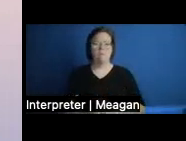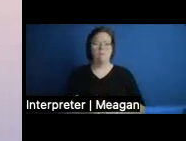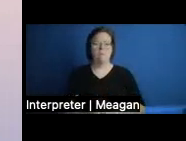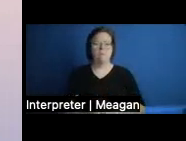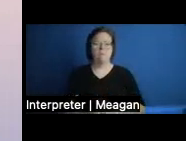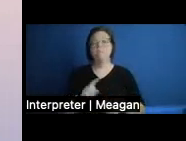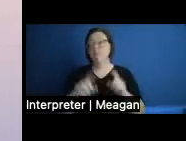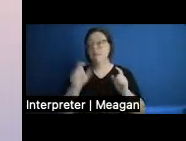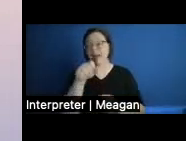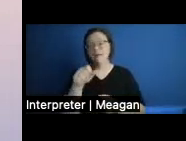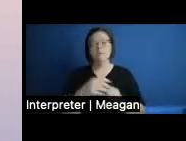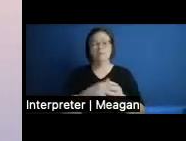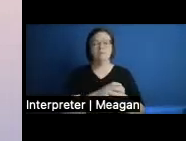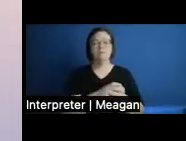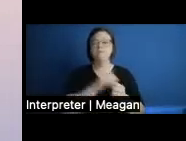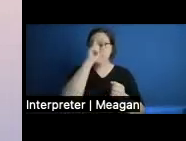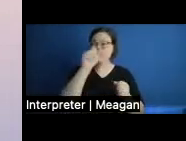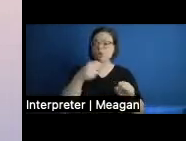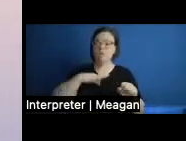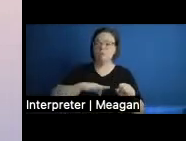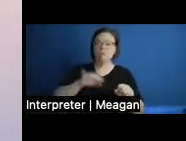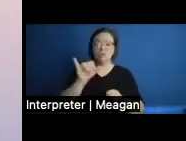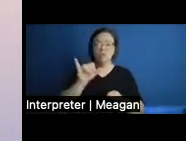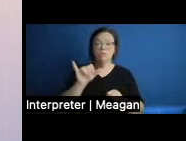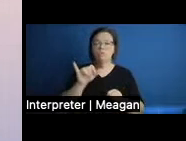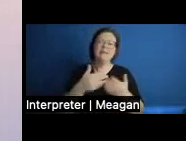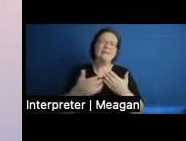But yeah, I think I think it can be useful even if I have my own kind of trepidations